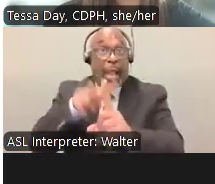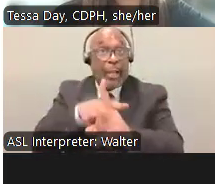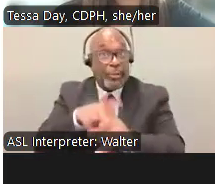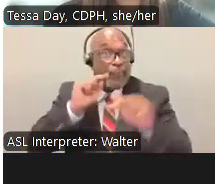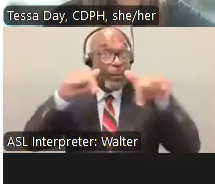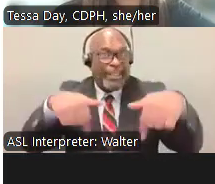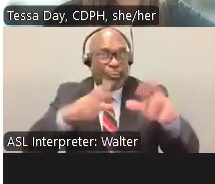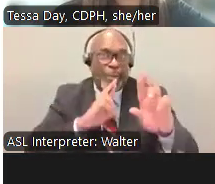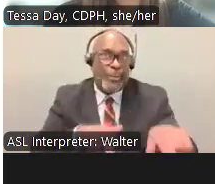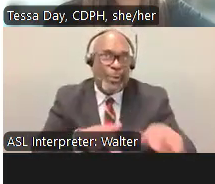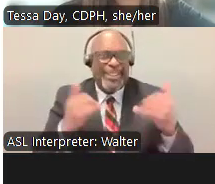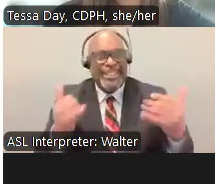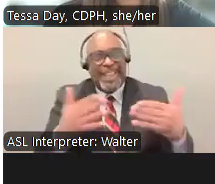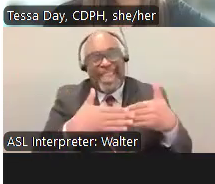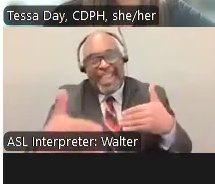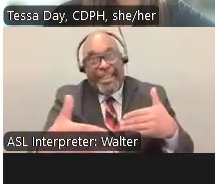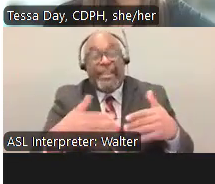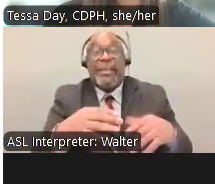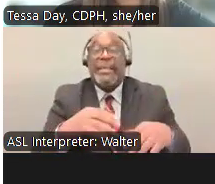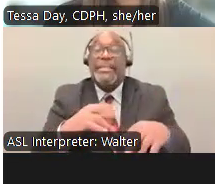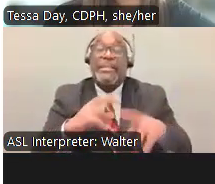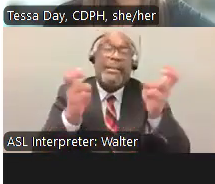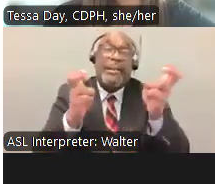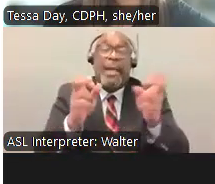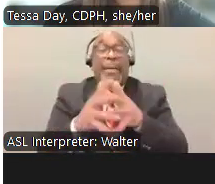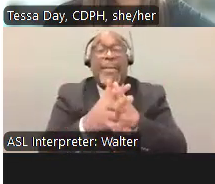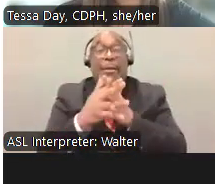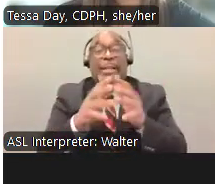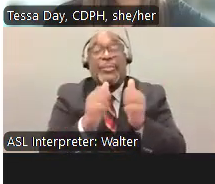13:20:21 report and for today is a -- the 13:20:23 Americans with Disabilities Act